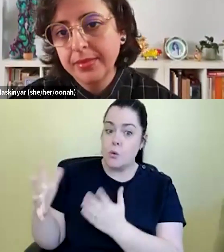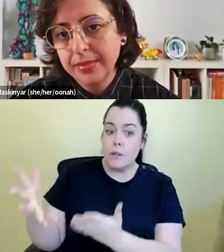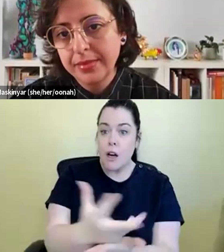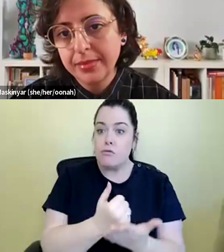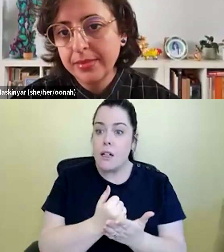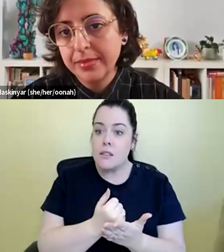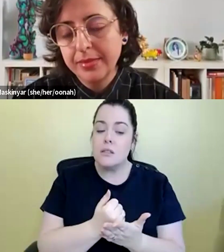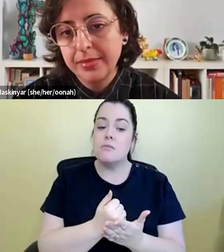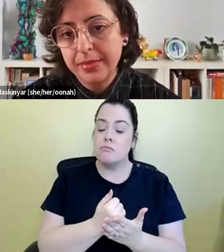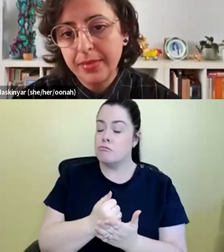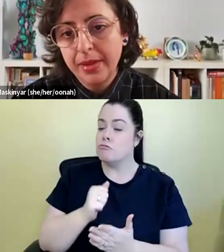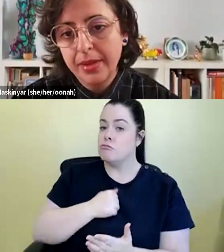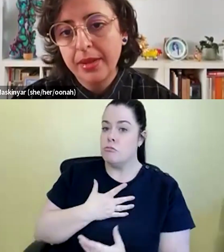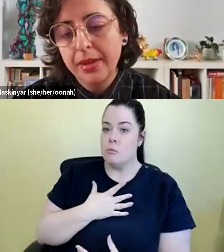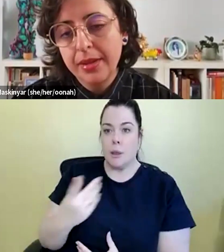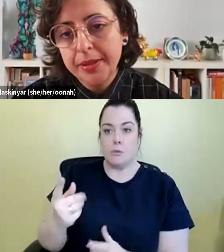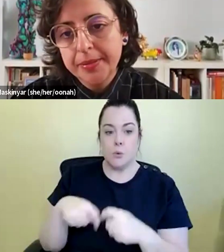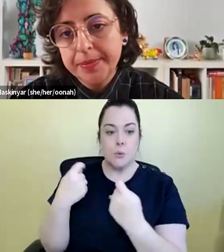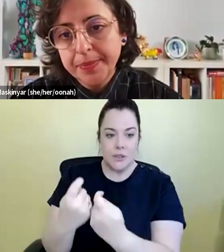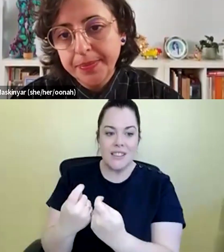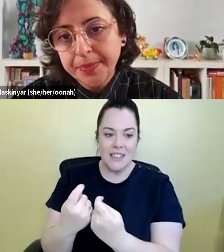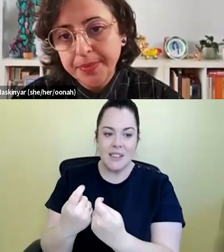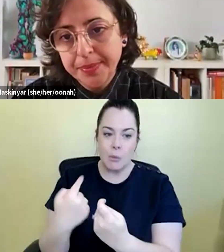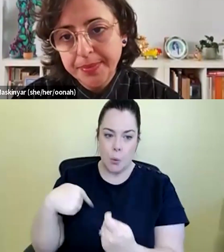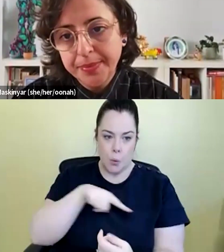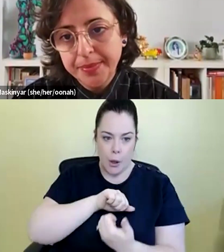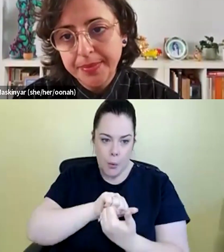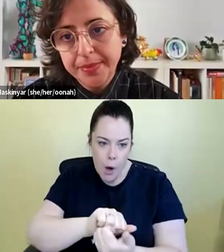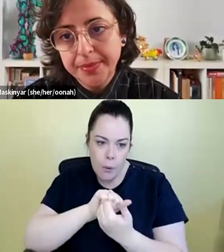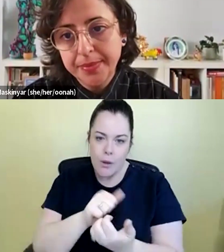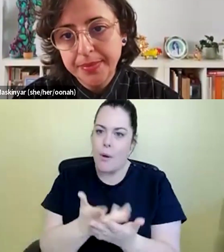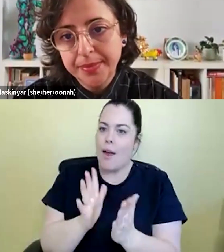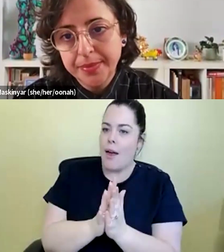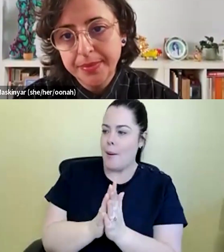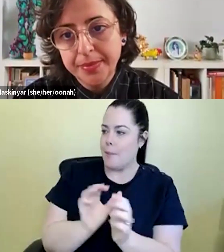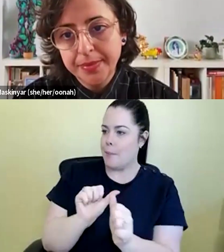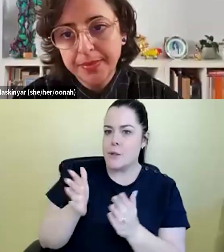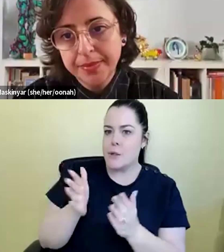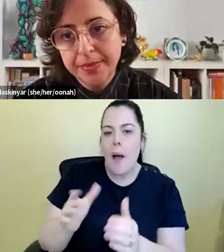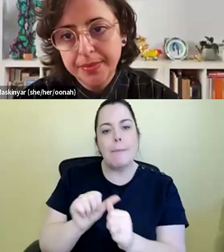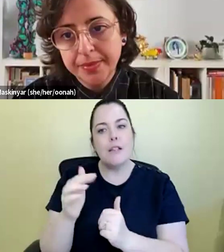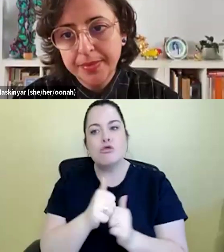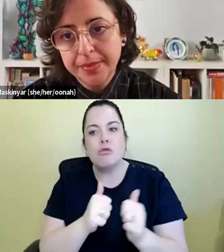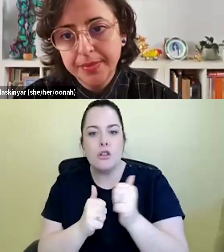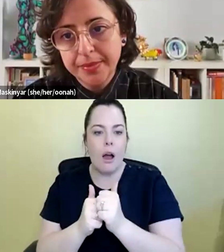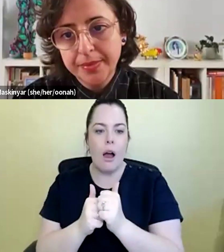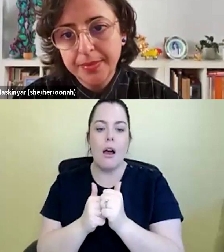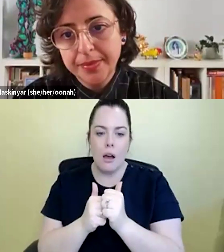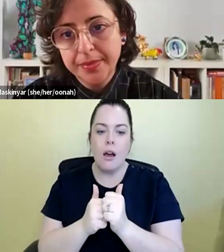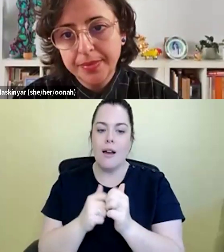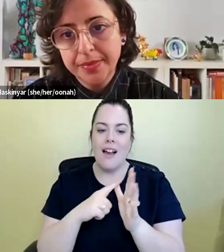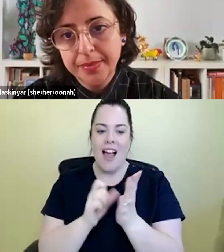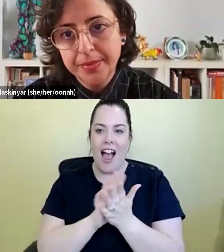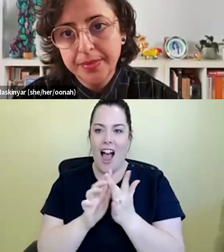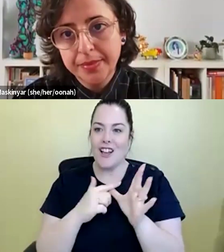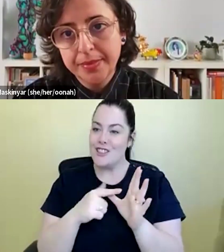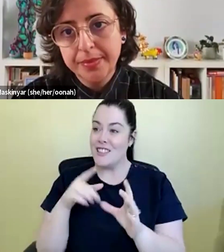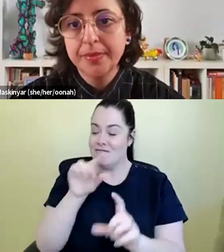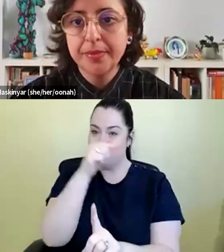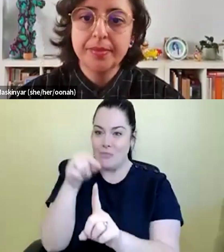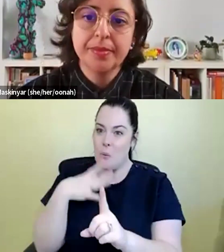We work with you the best way to do that. Archie wanted to be involved, so he was definitely